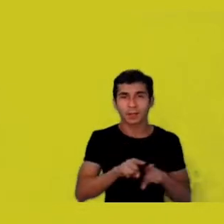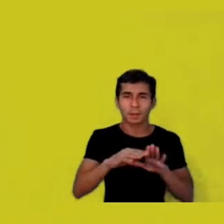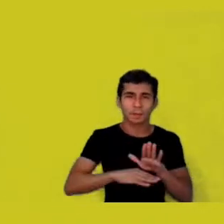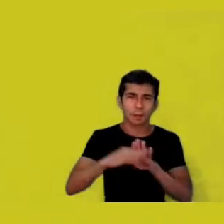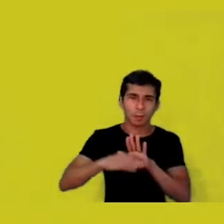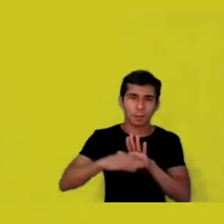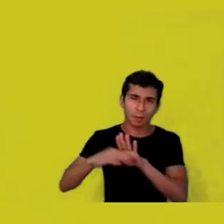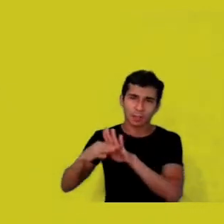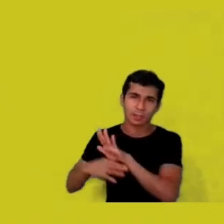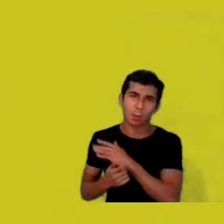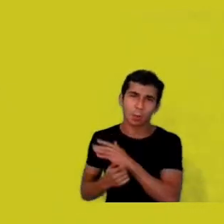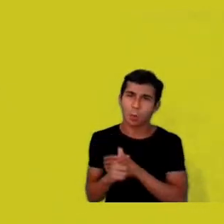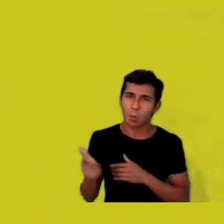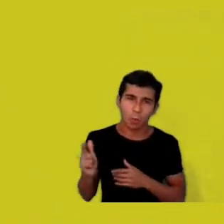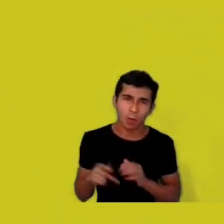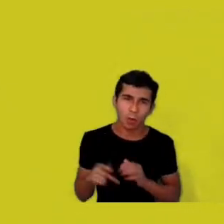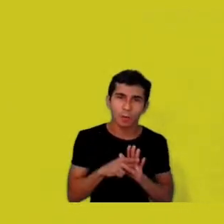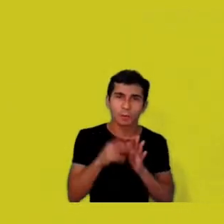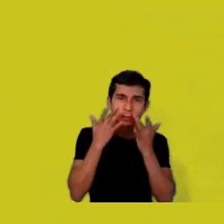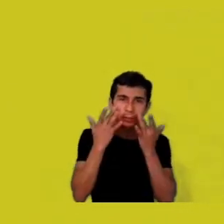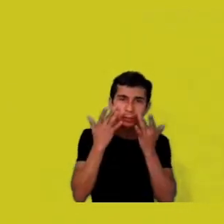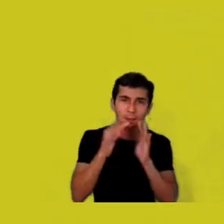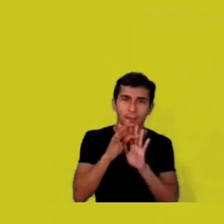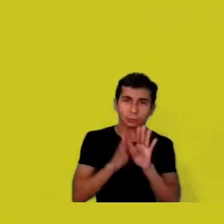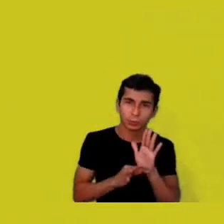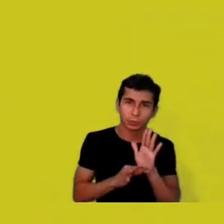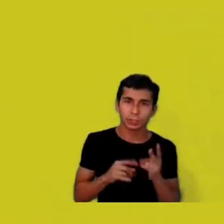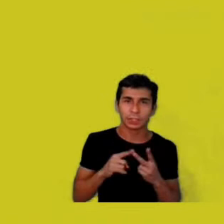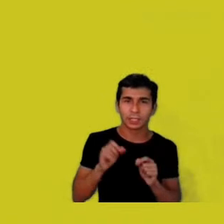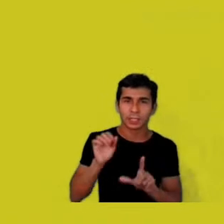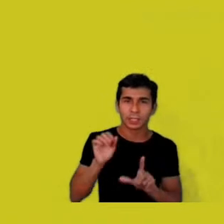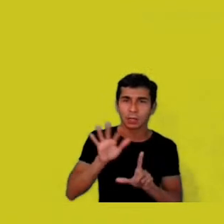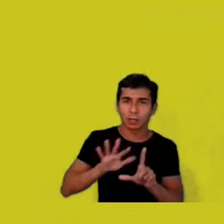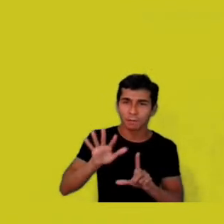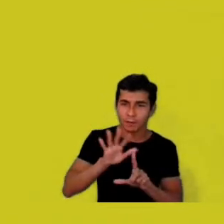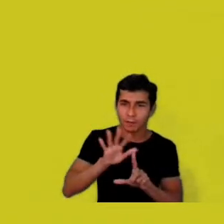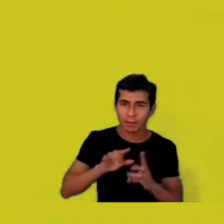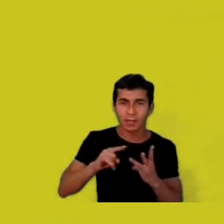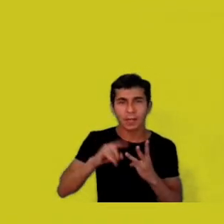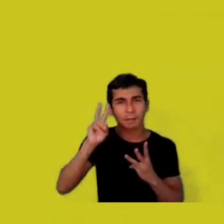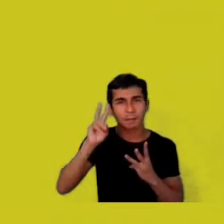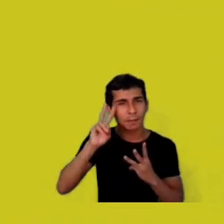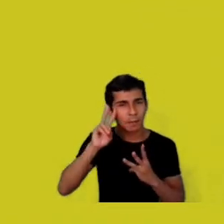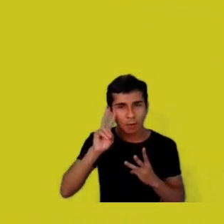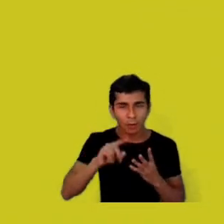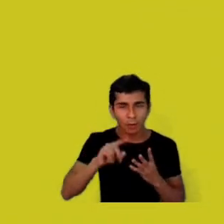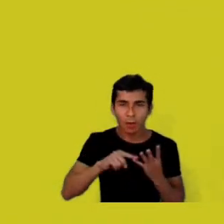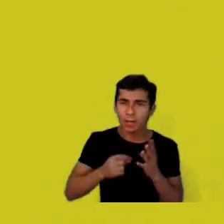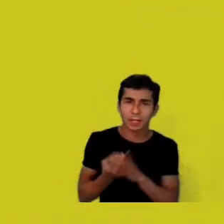playwrighting, stage design, memory, creation, formation,